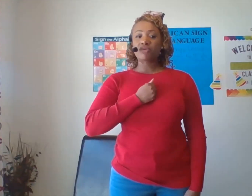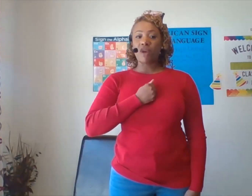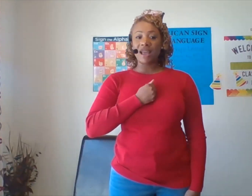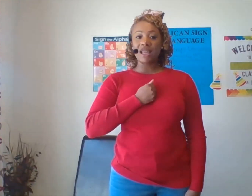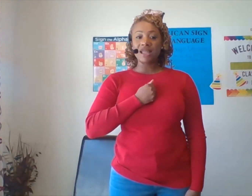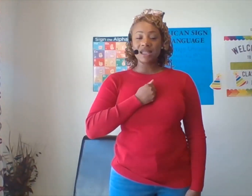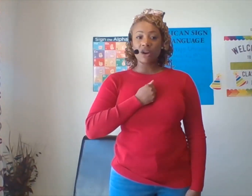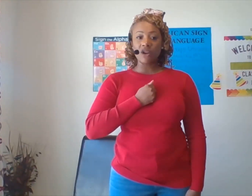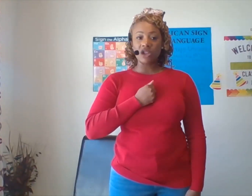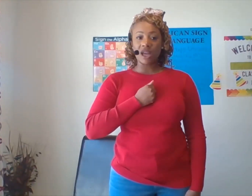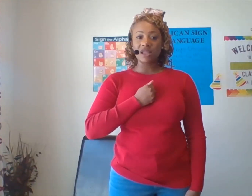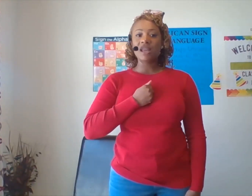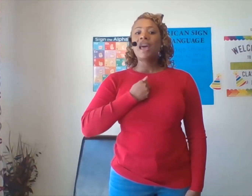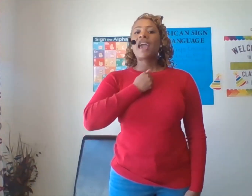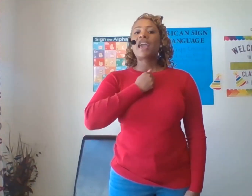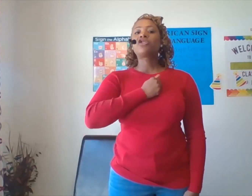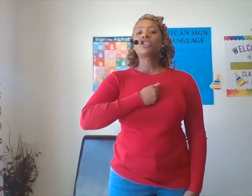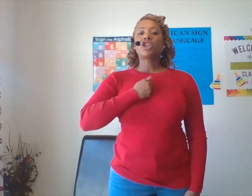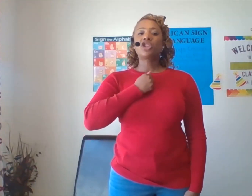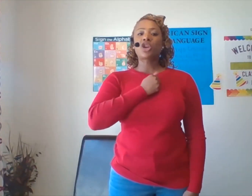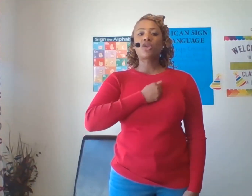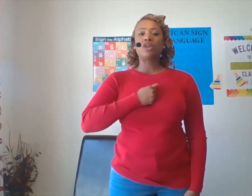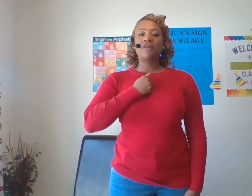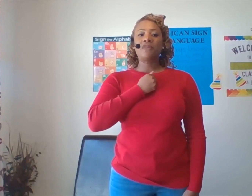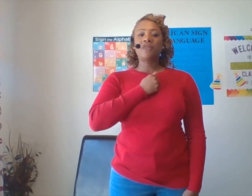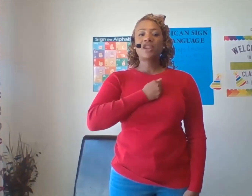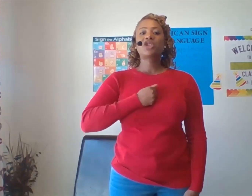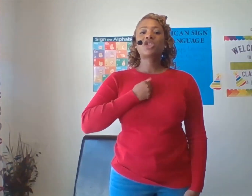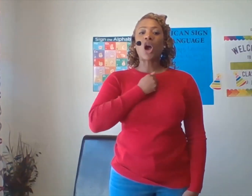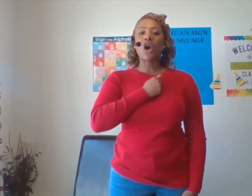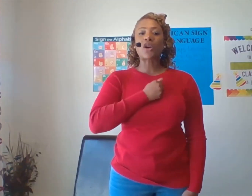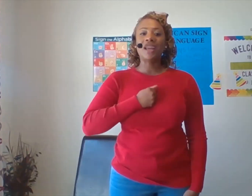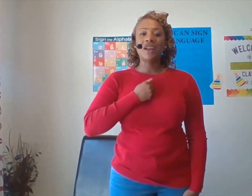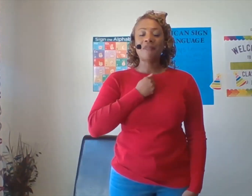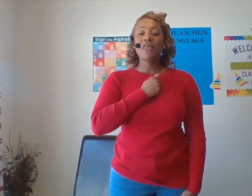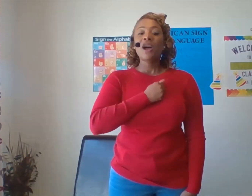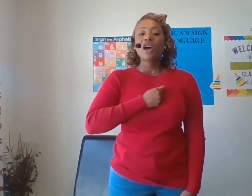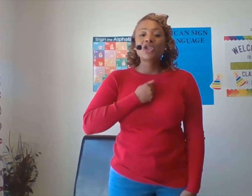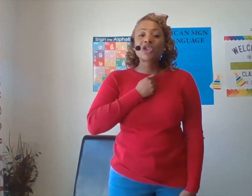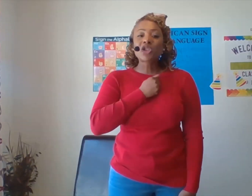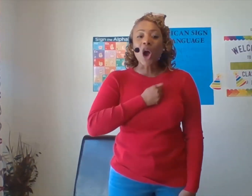right in the center of your chest and you're just gonna circle it sorry sorry